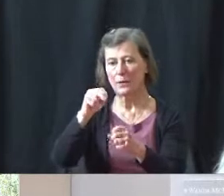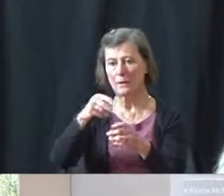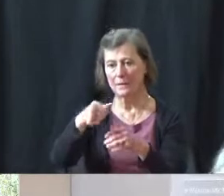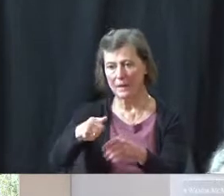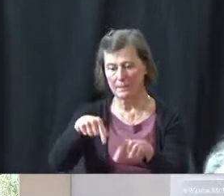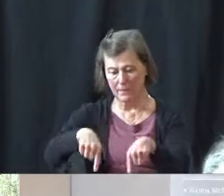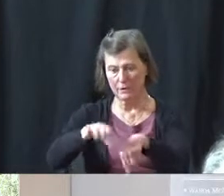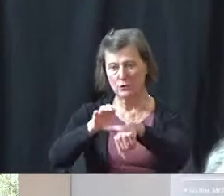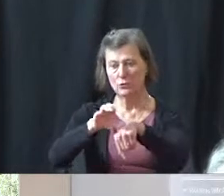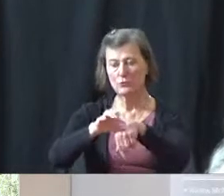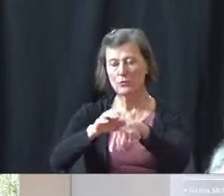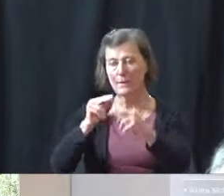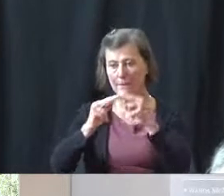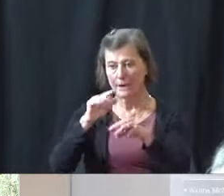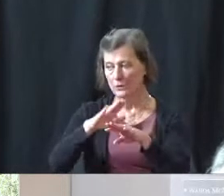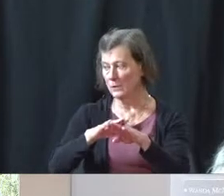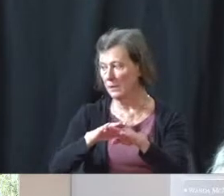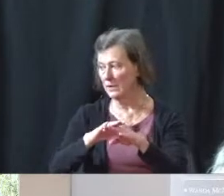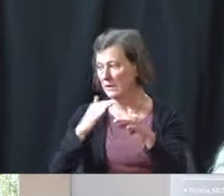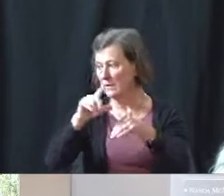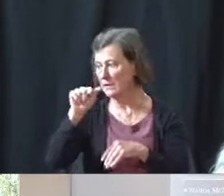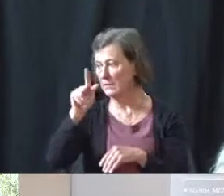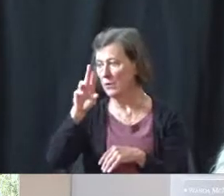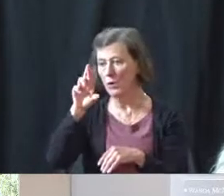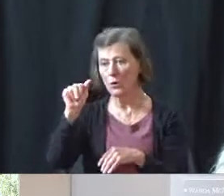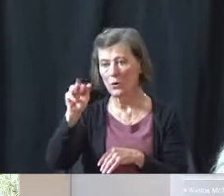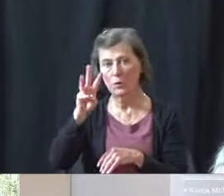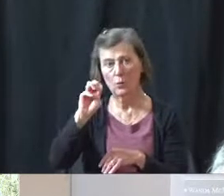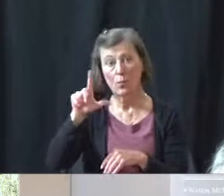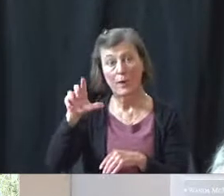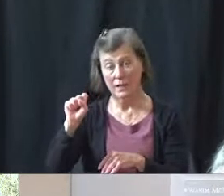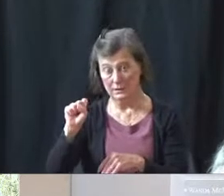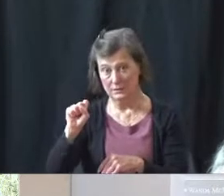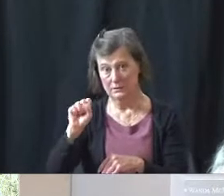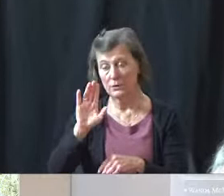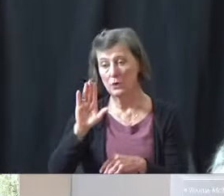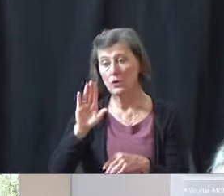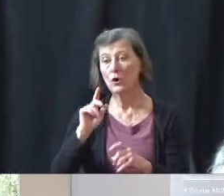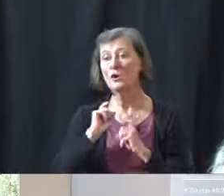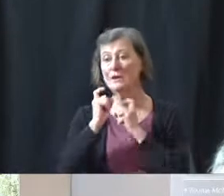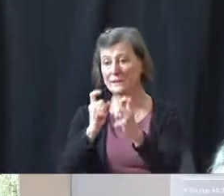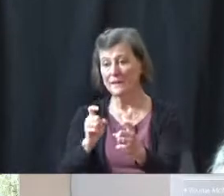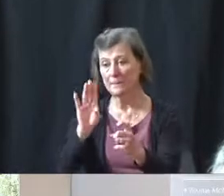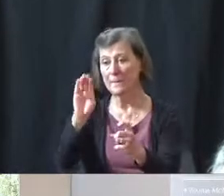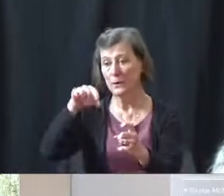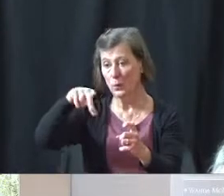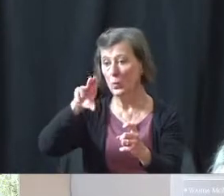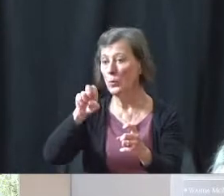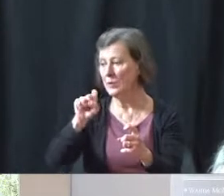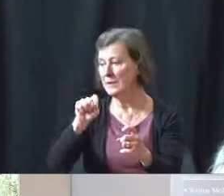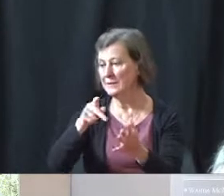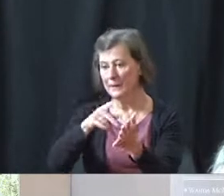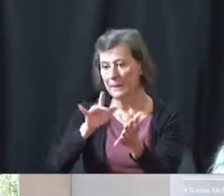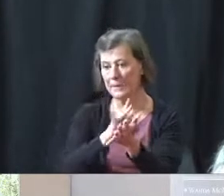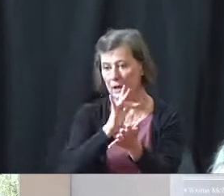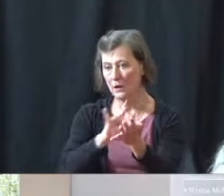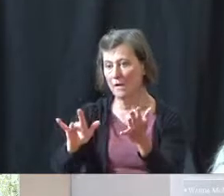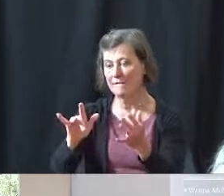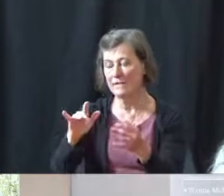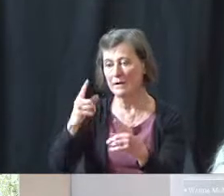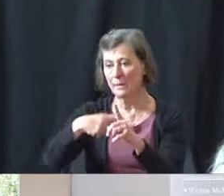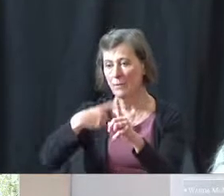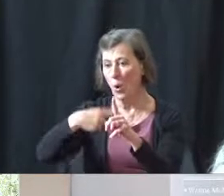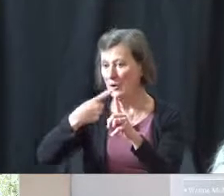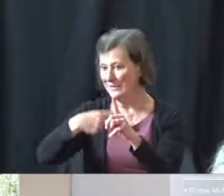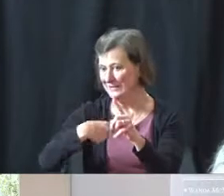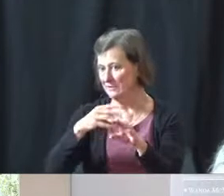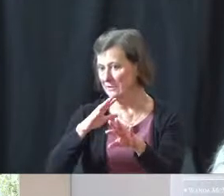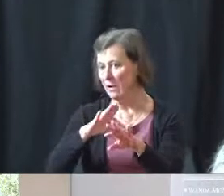And, then also, Laura Wells, whose bequest paid off the mortgage on the original building